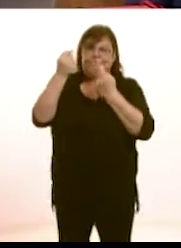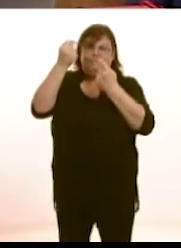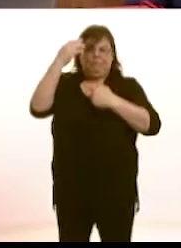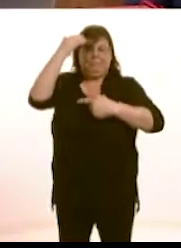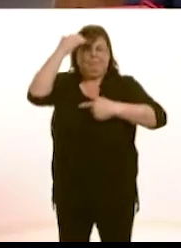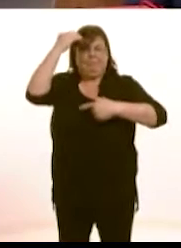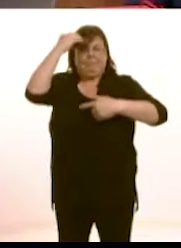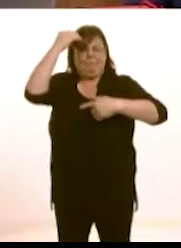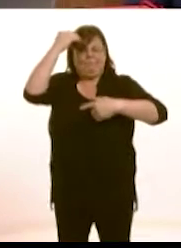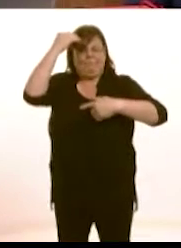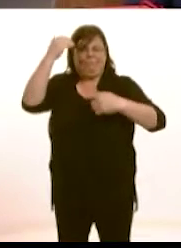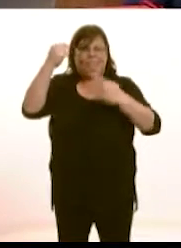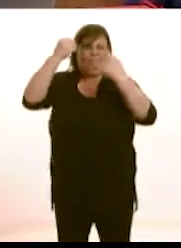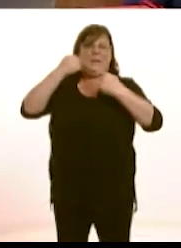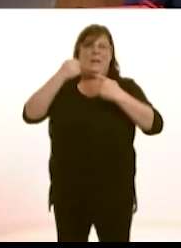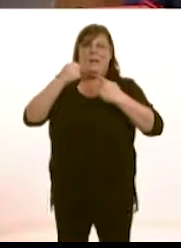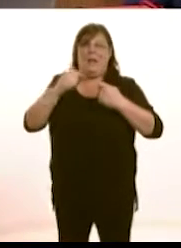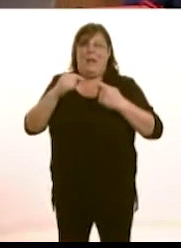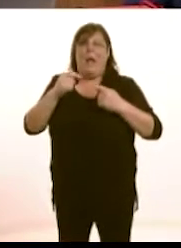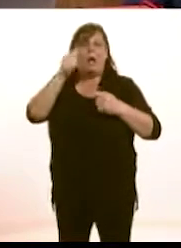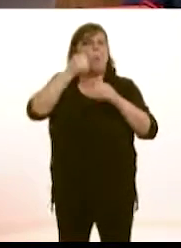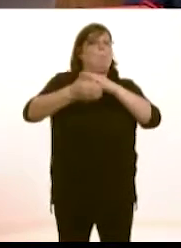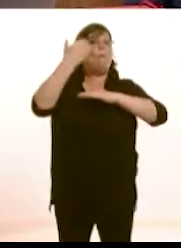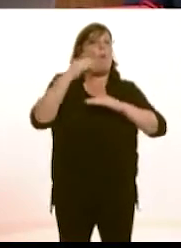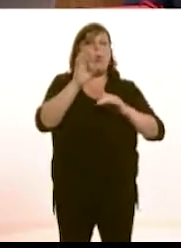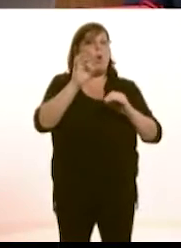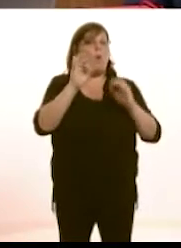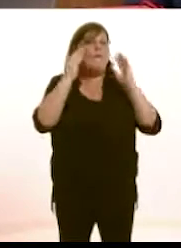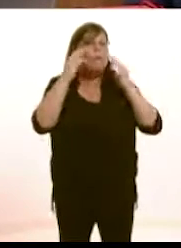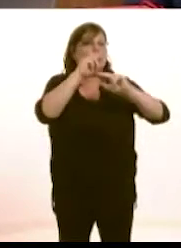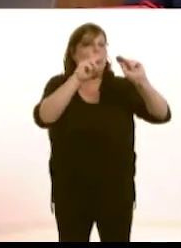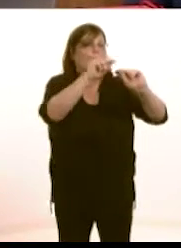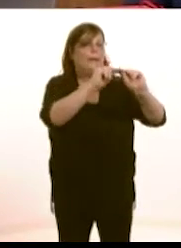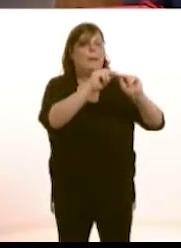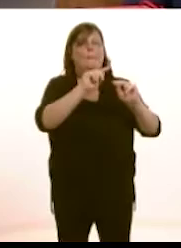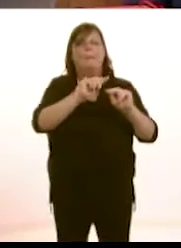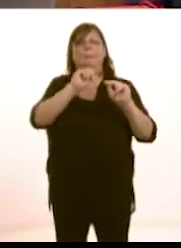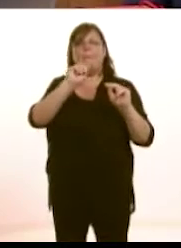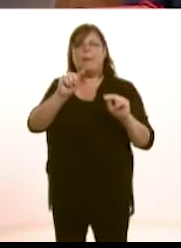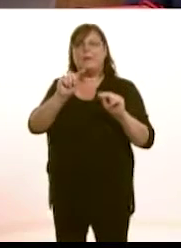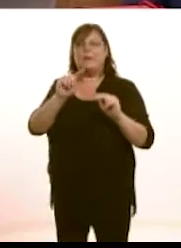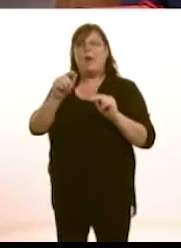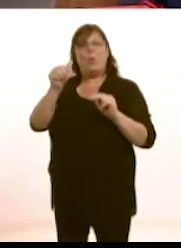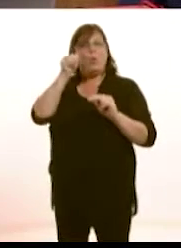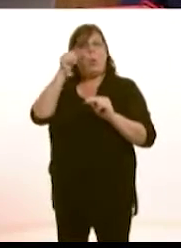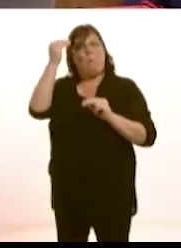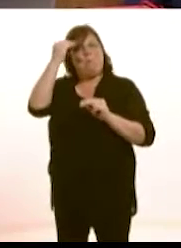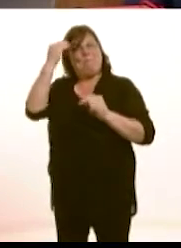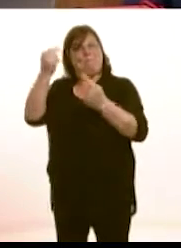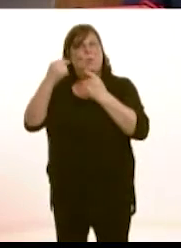In those days there was no social mediaóthere is now. So, I do very much welcome what Gwent Police are doing in order to go underneath looking